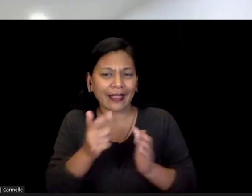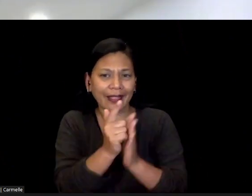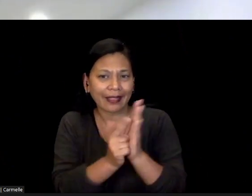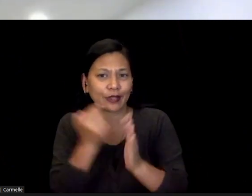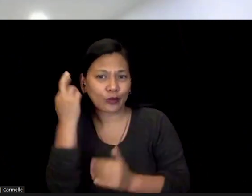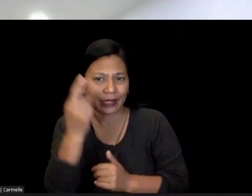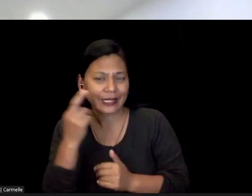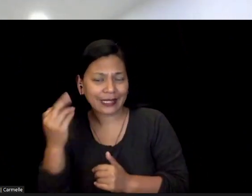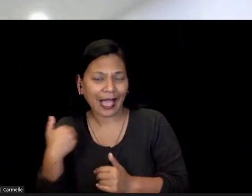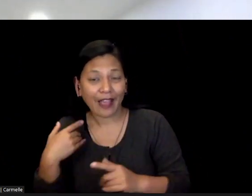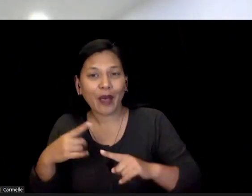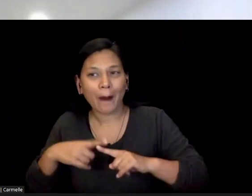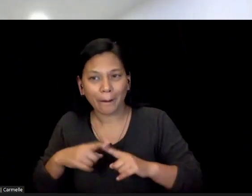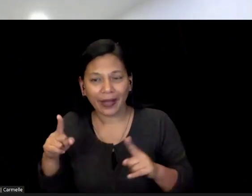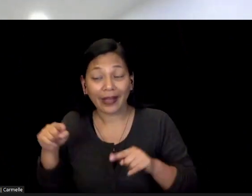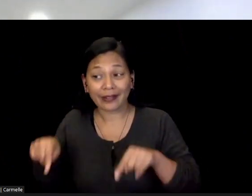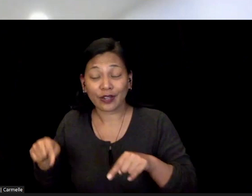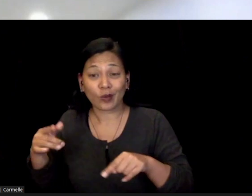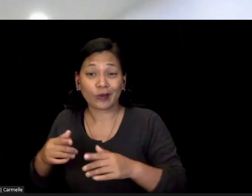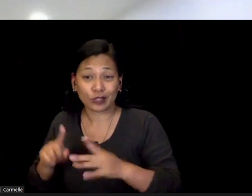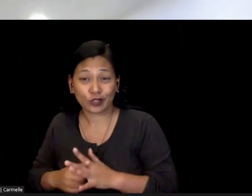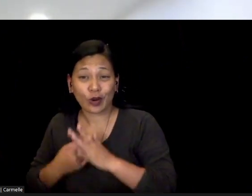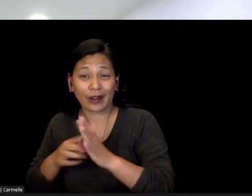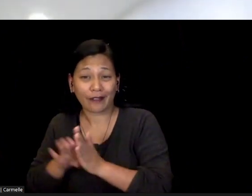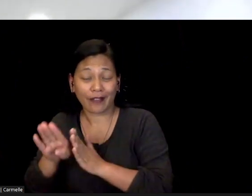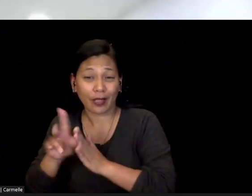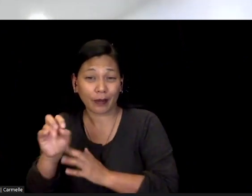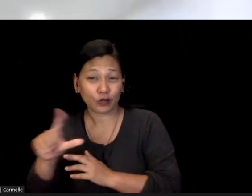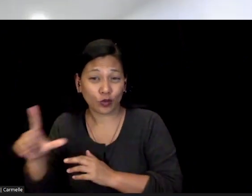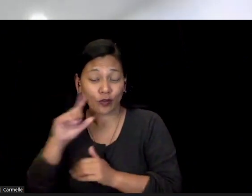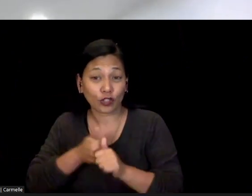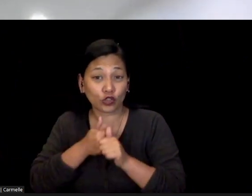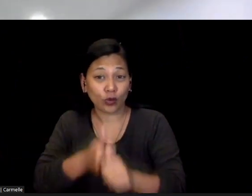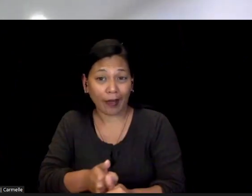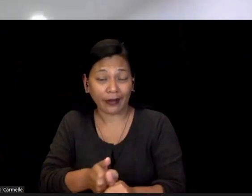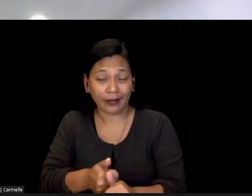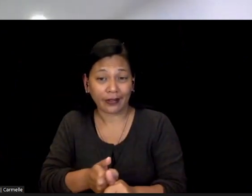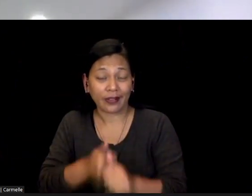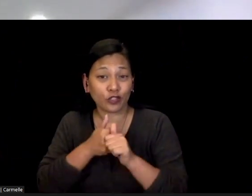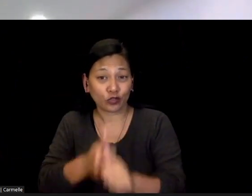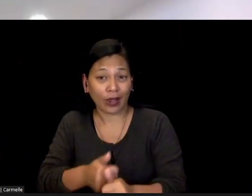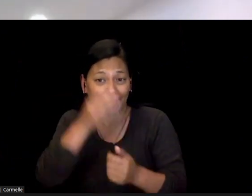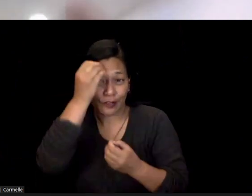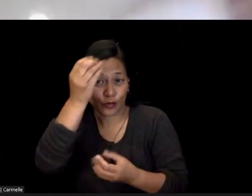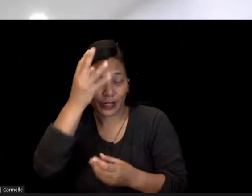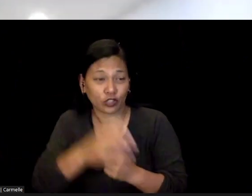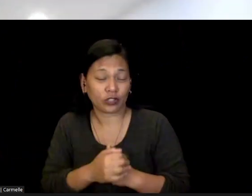We're starting to come up with a tool that hopefully we can start to track that data where it's on your project, who is